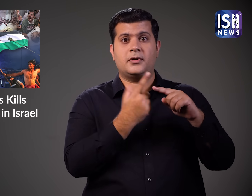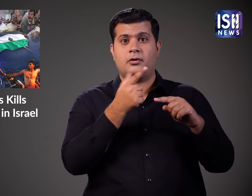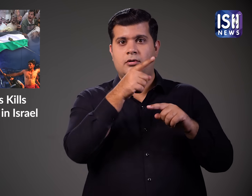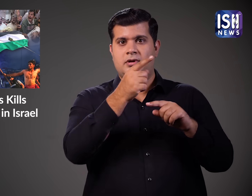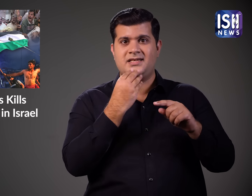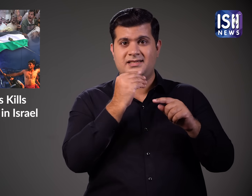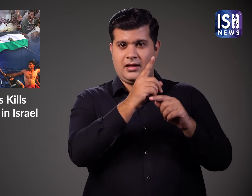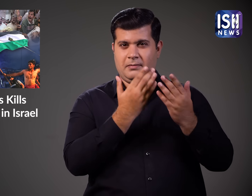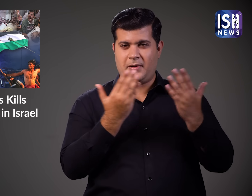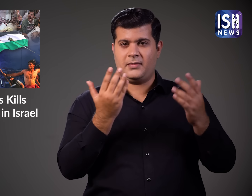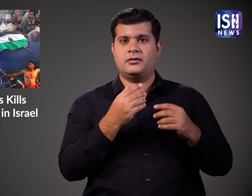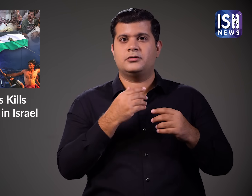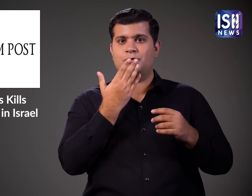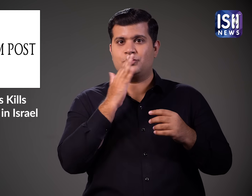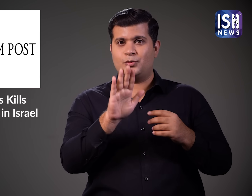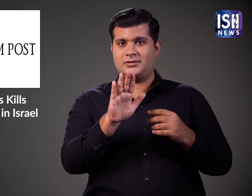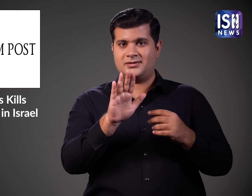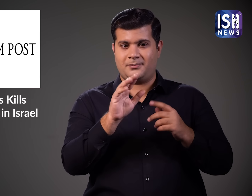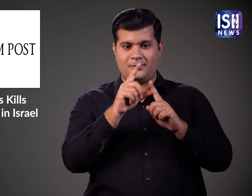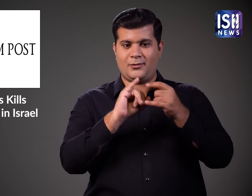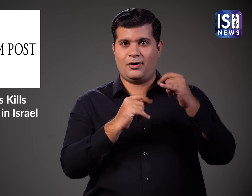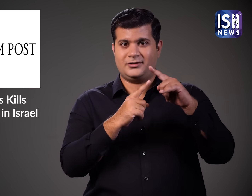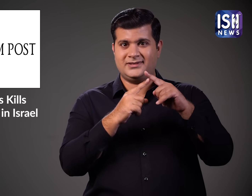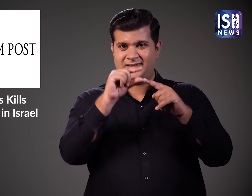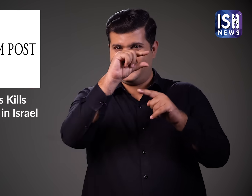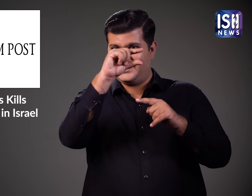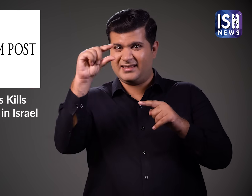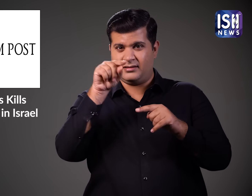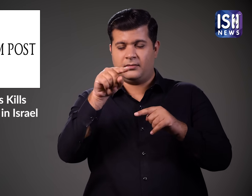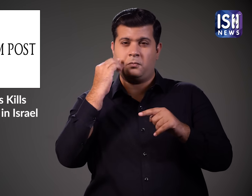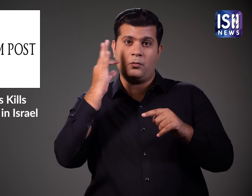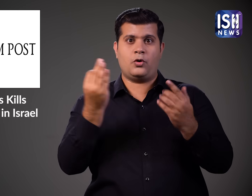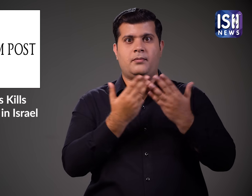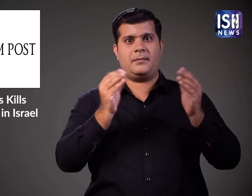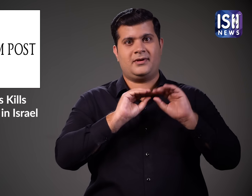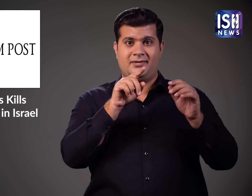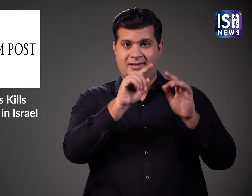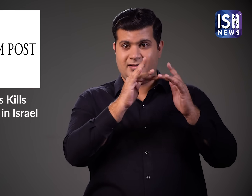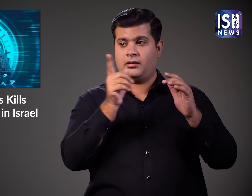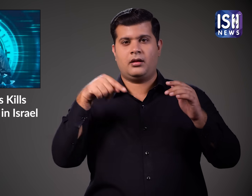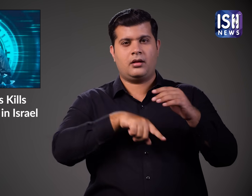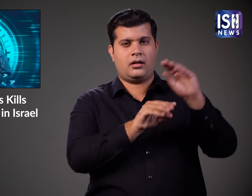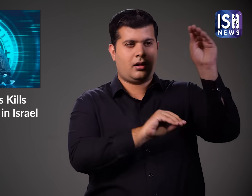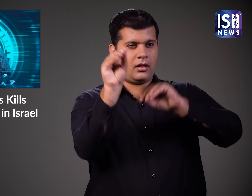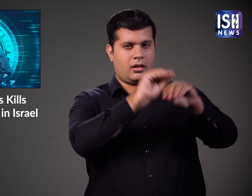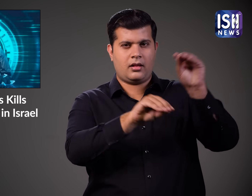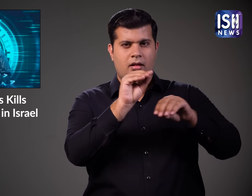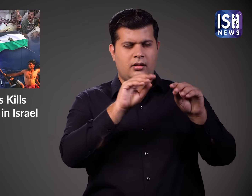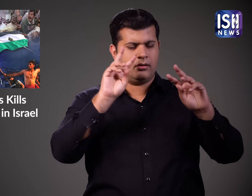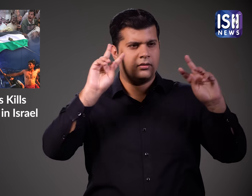They even hacked Israel's popular newspaper Jerusalem Post's website as well.